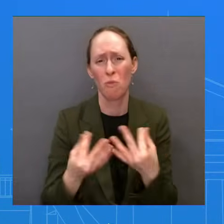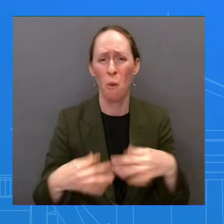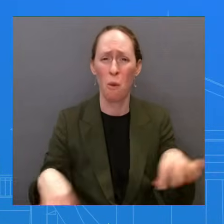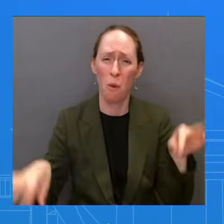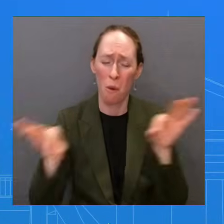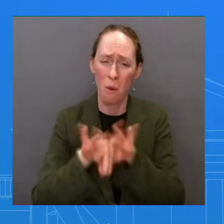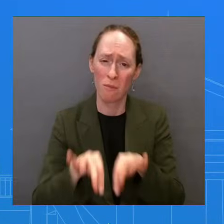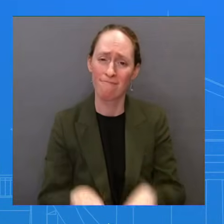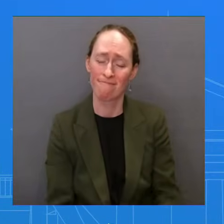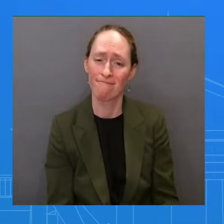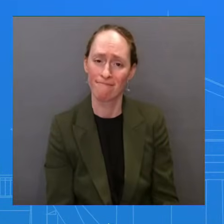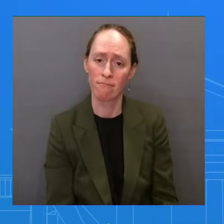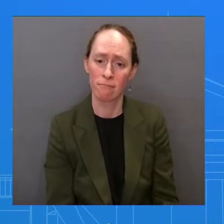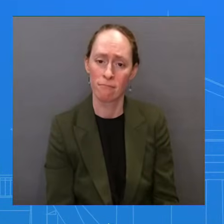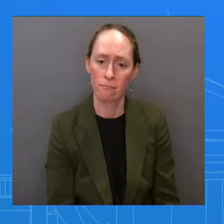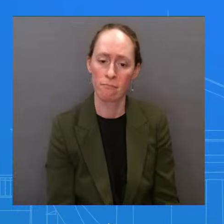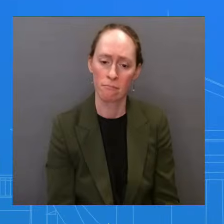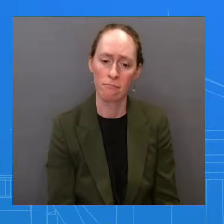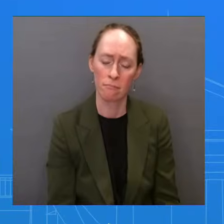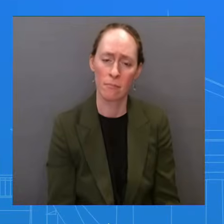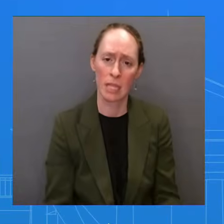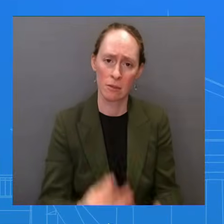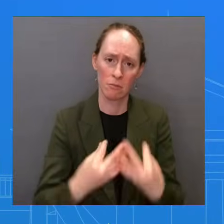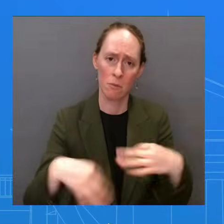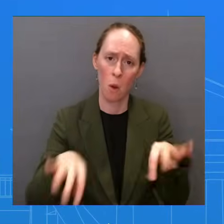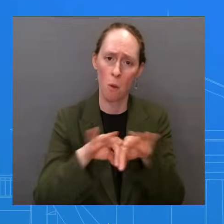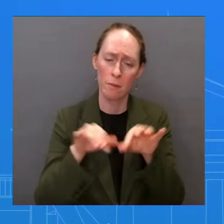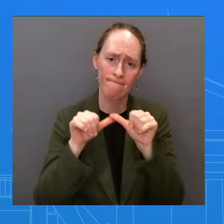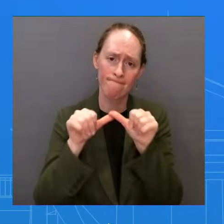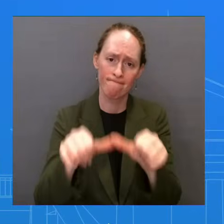And we're glad to hear that coming from Speaker McCarthy, for sure.